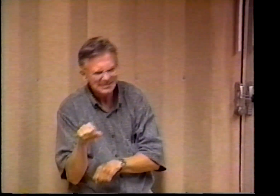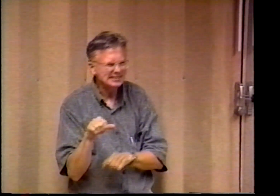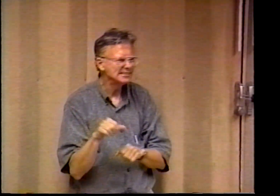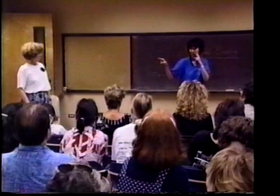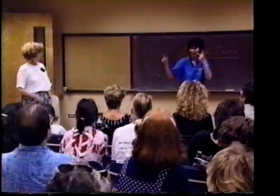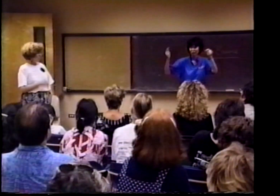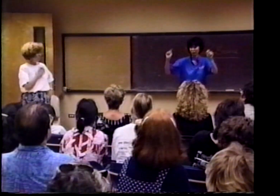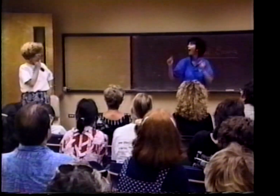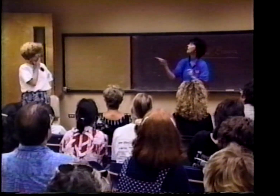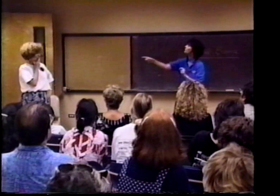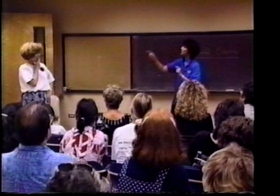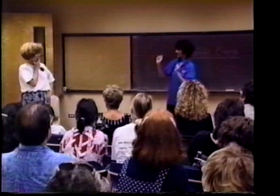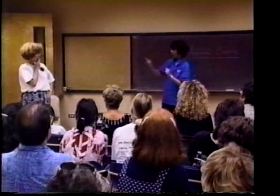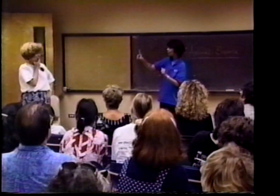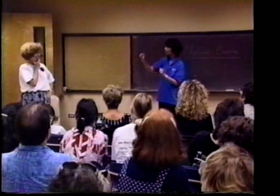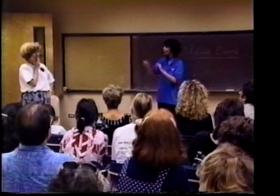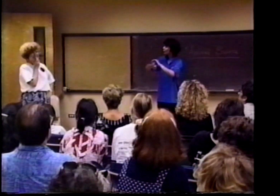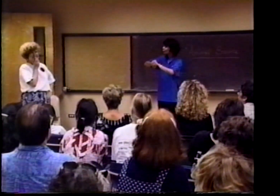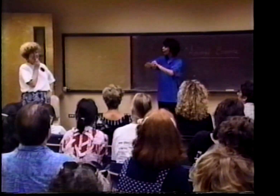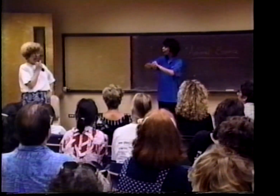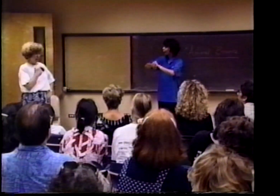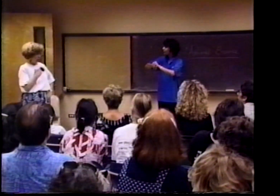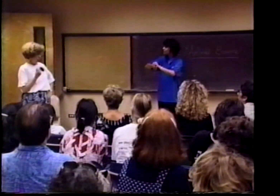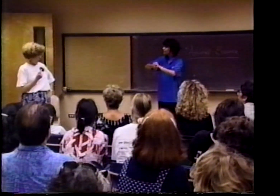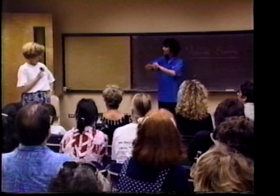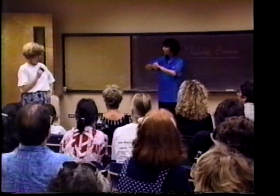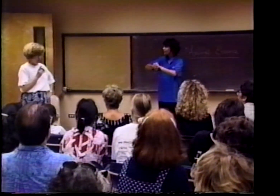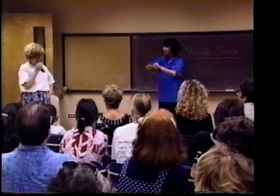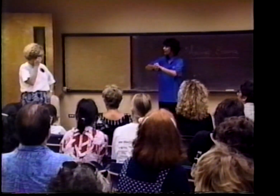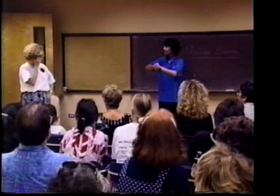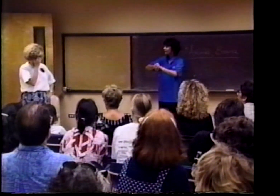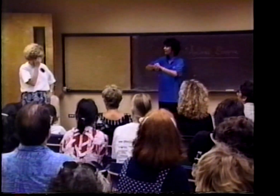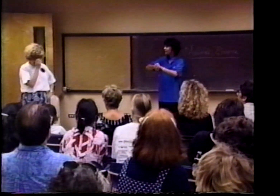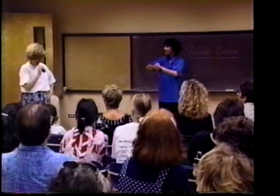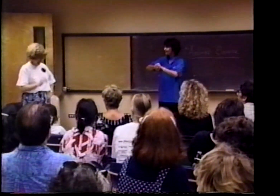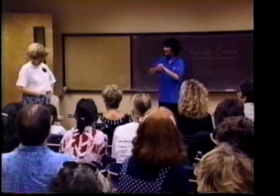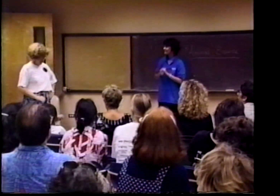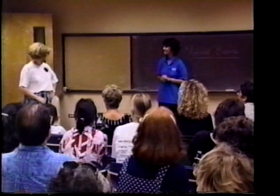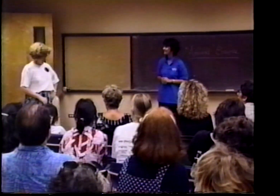Creative drama: “Let’s have you try walking with essence of a turtle.”